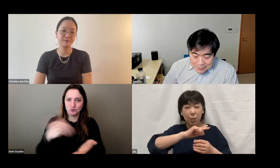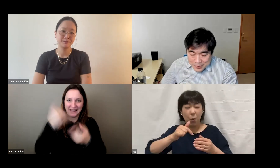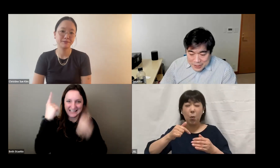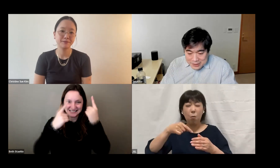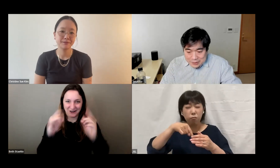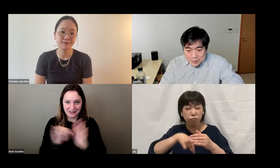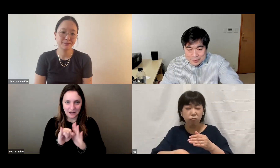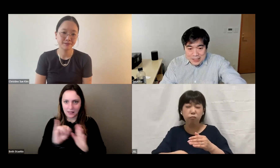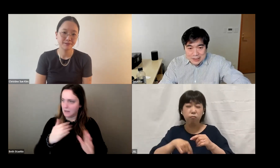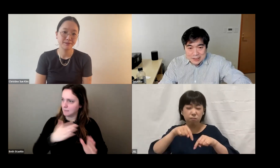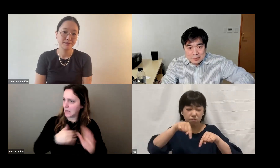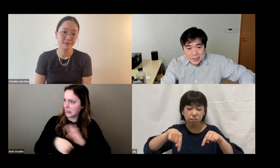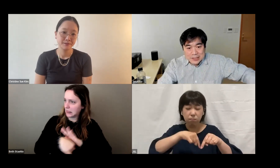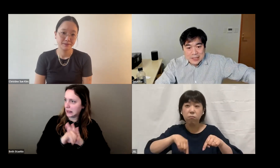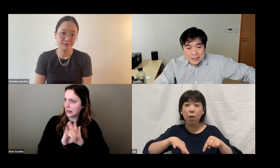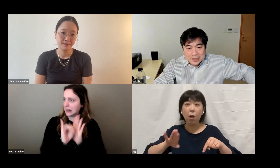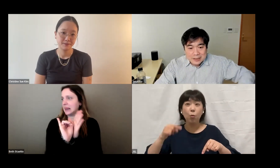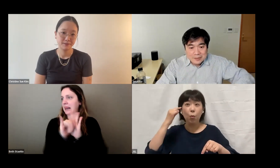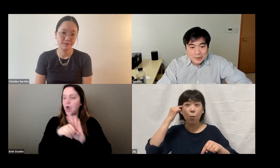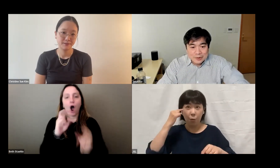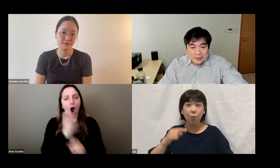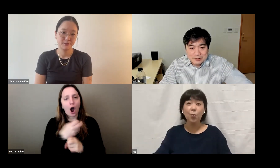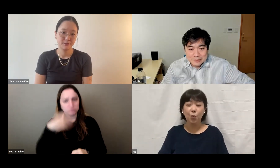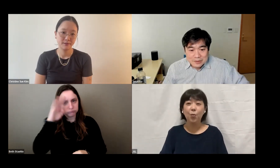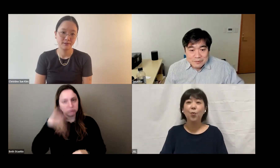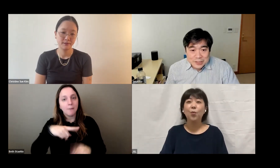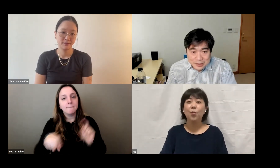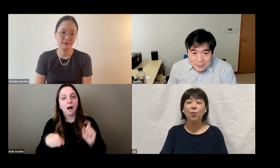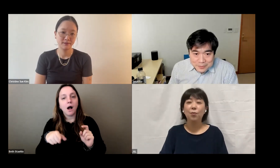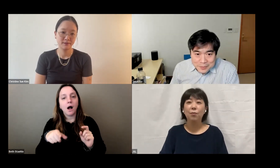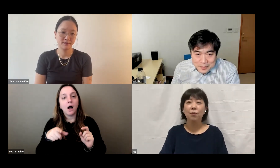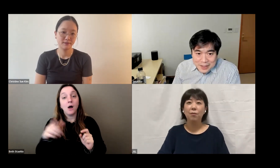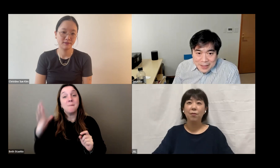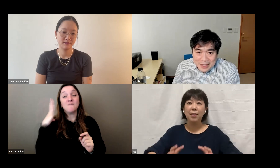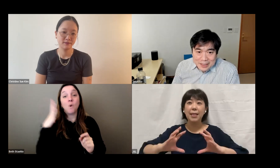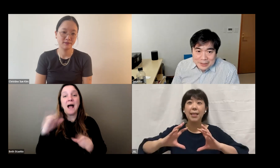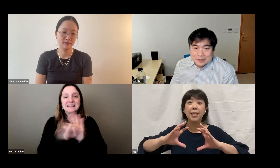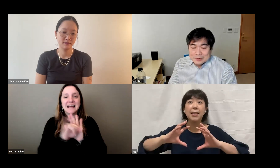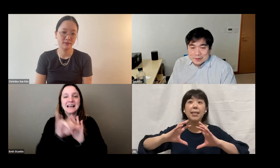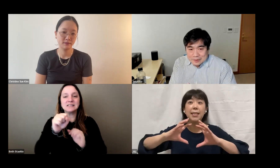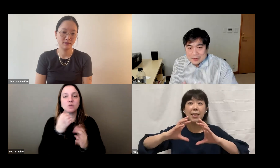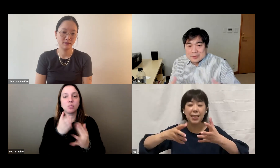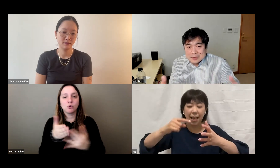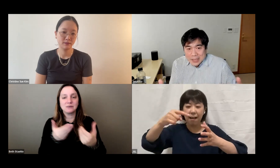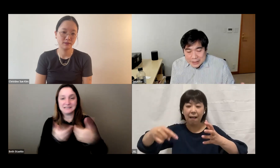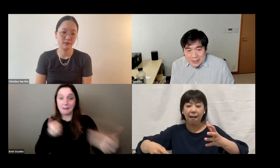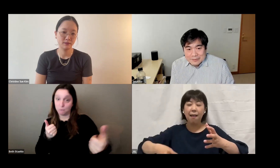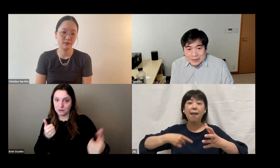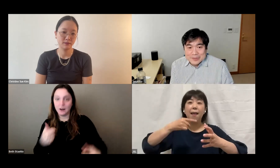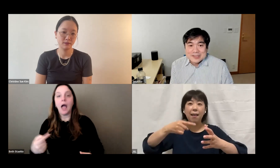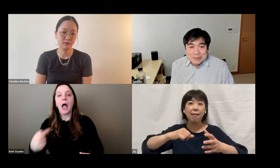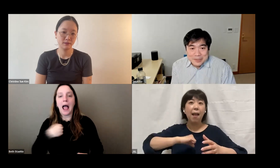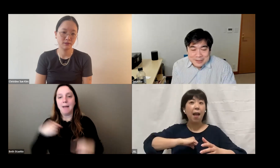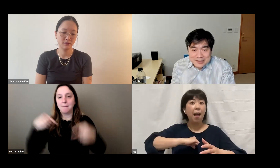because the world has created identity more through division. And you identify with sameness.